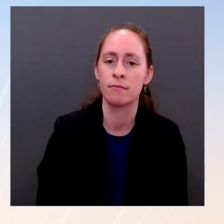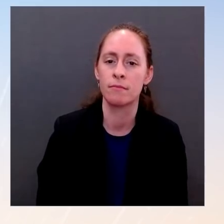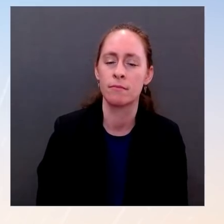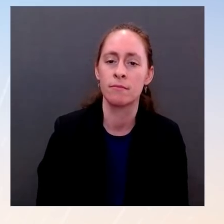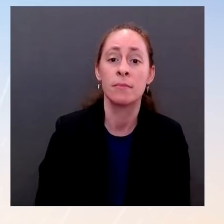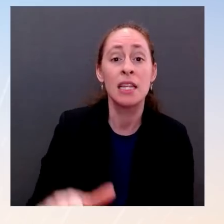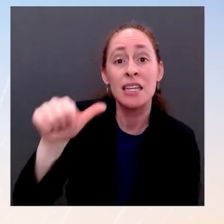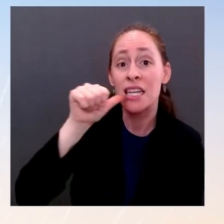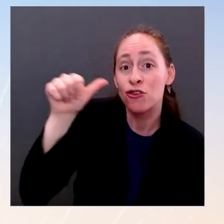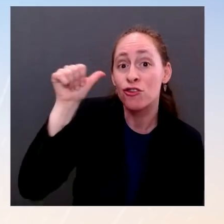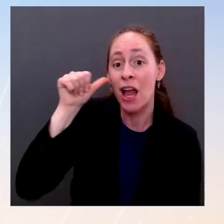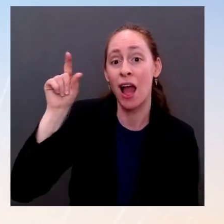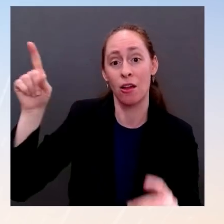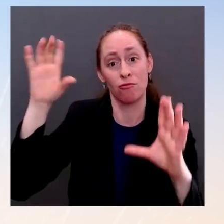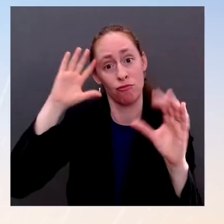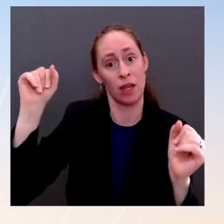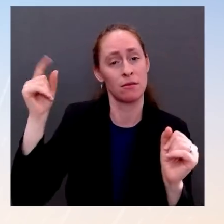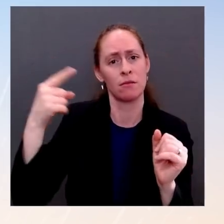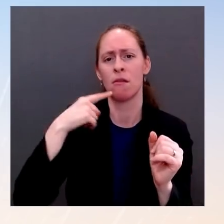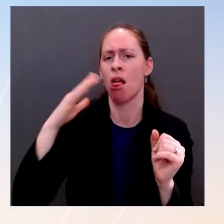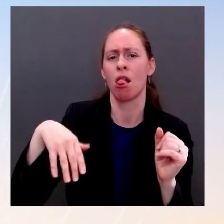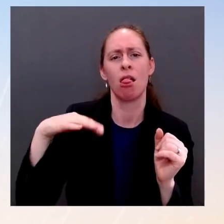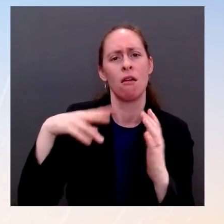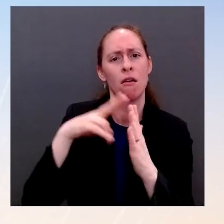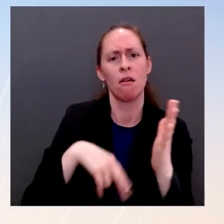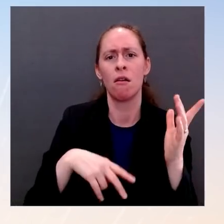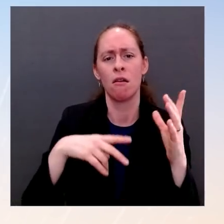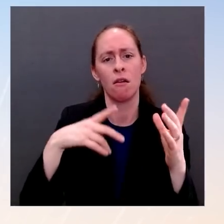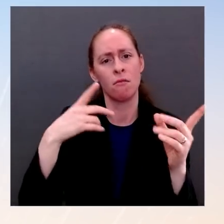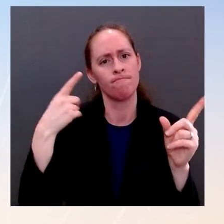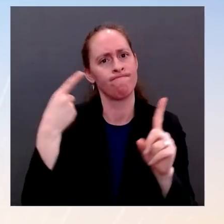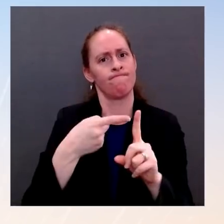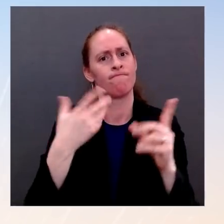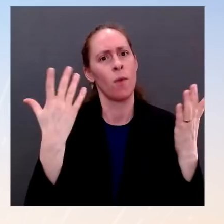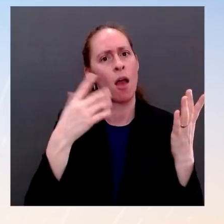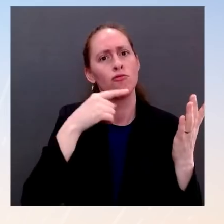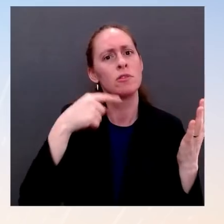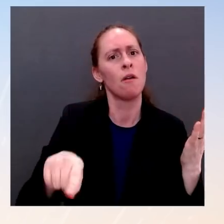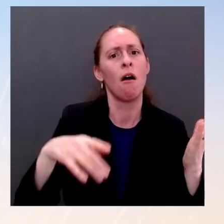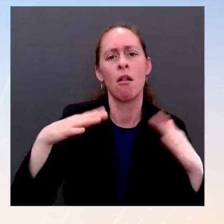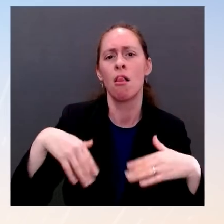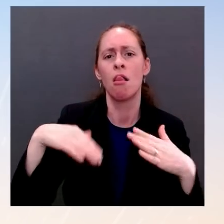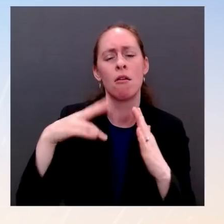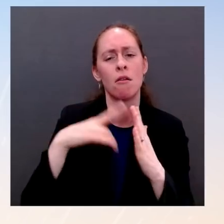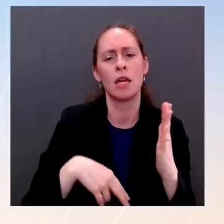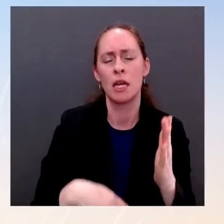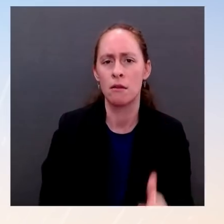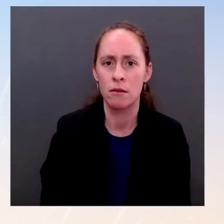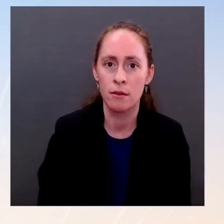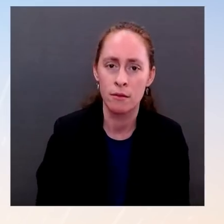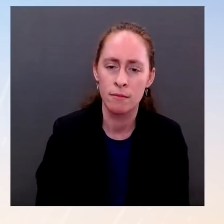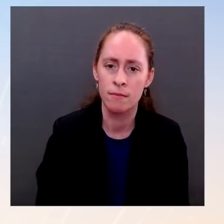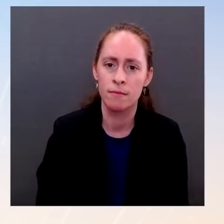Assuming that he has now, has that changed his assessment at all about the possibility of diplomacy?